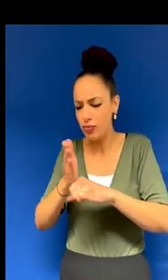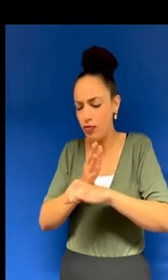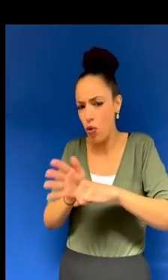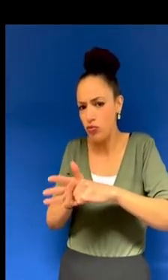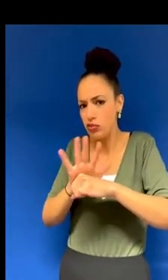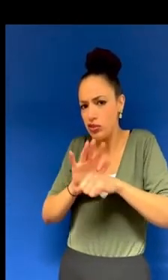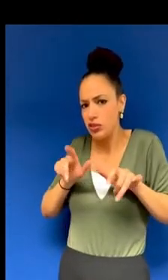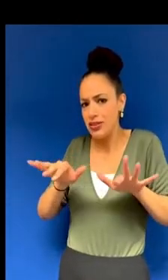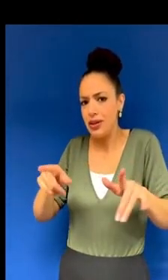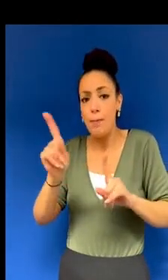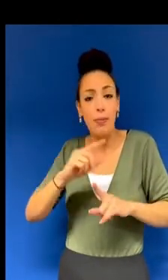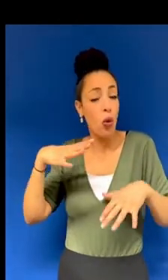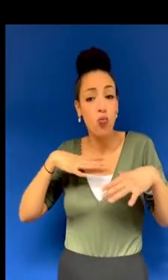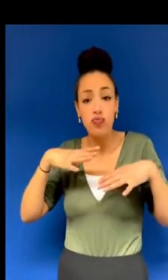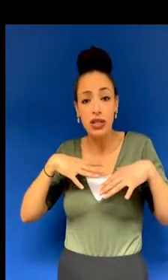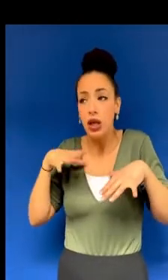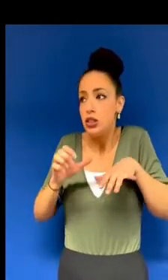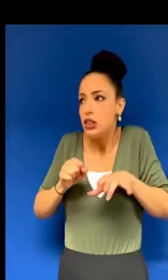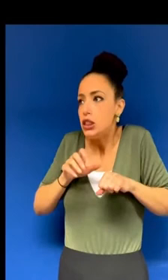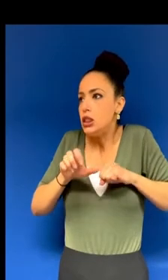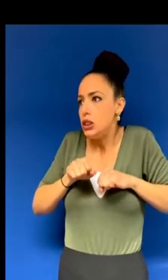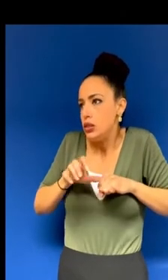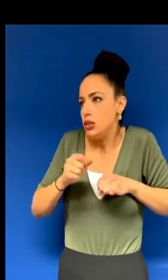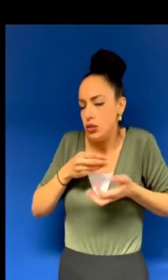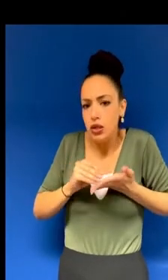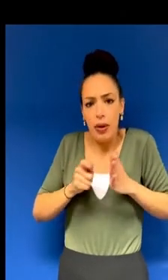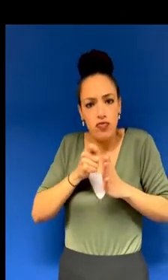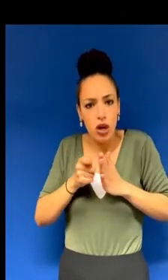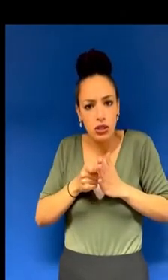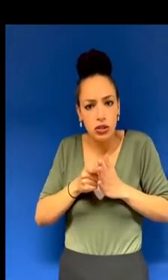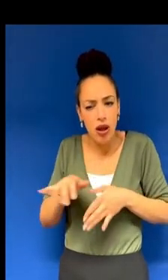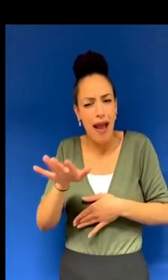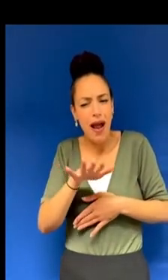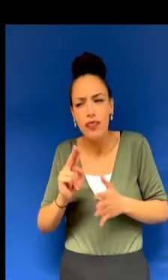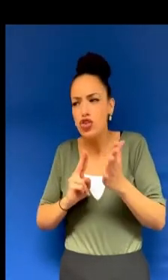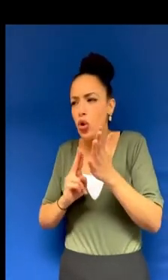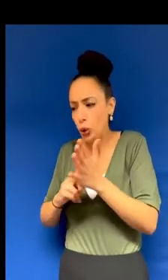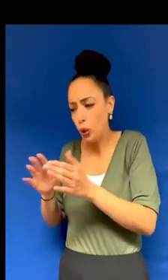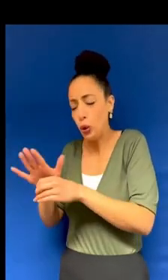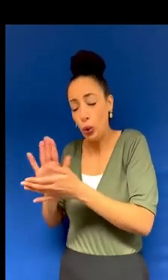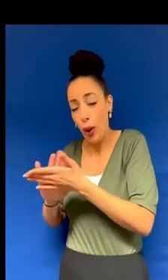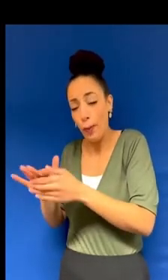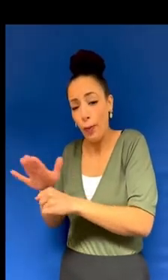end of the month, the second it comes in. Let's not forget that before the pandemic,